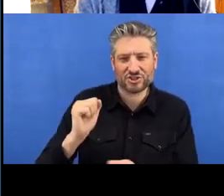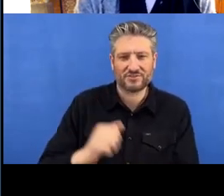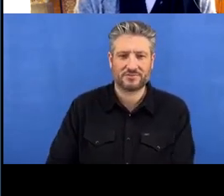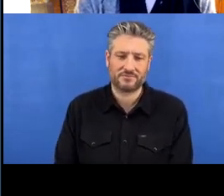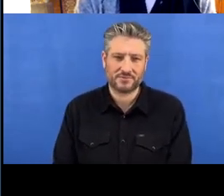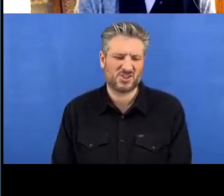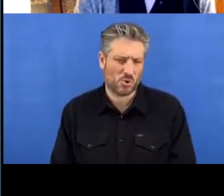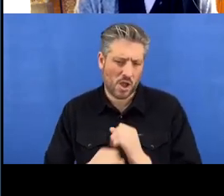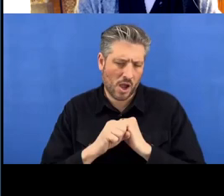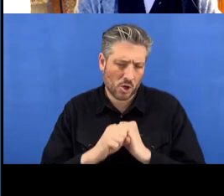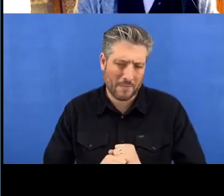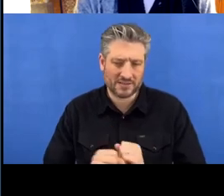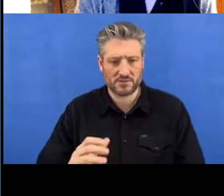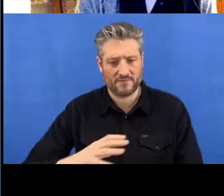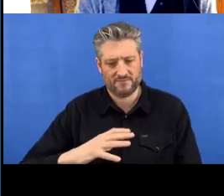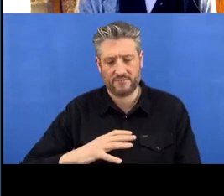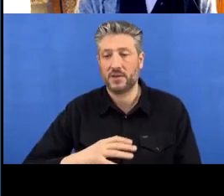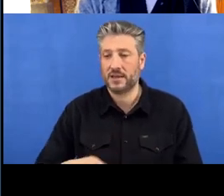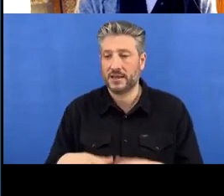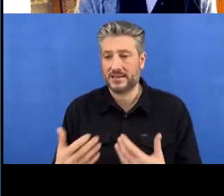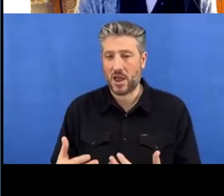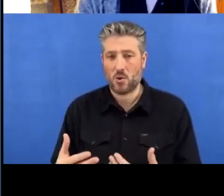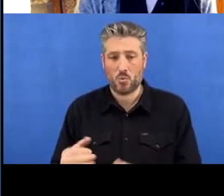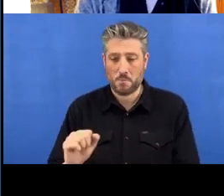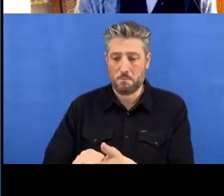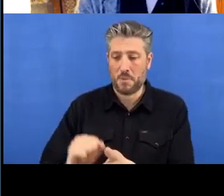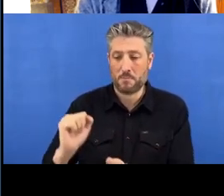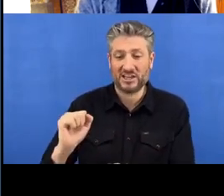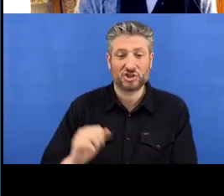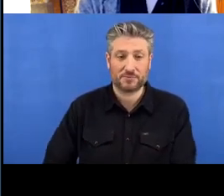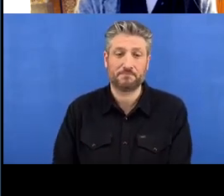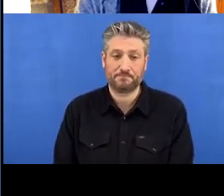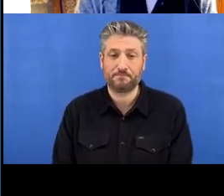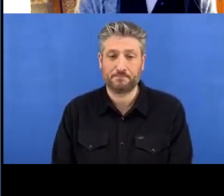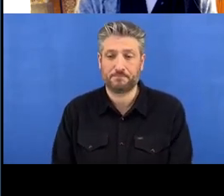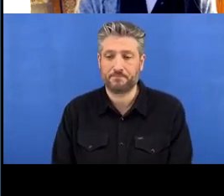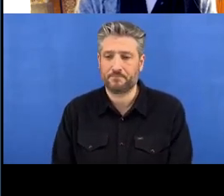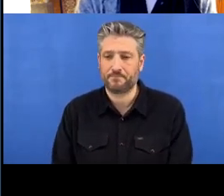I just need to push it, publish it in this case. I can decide whether I want the